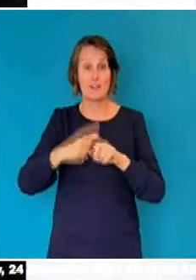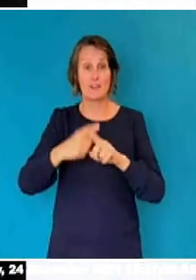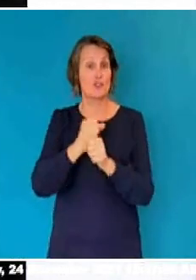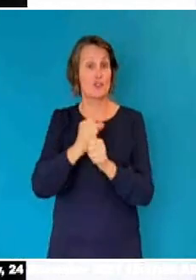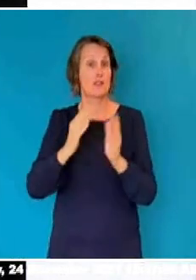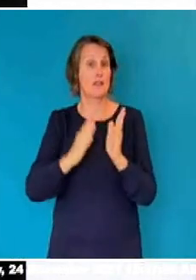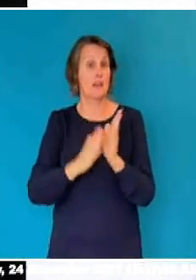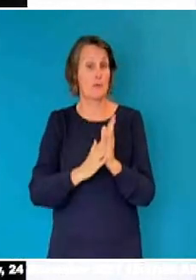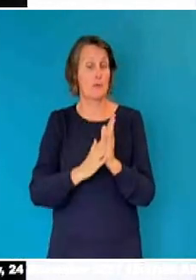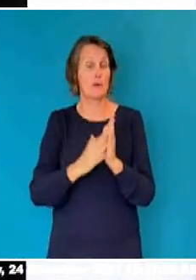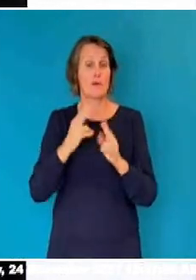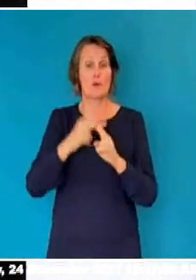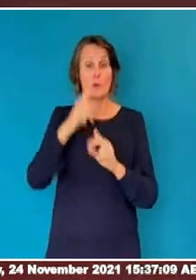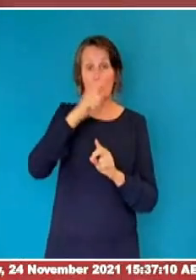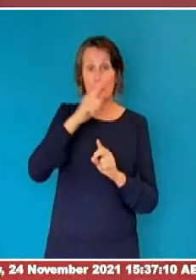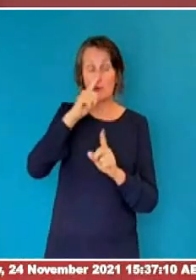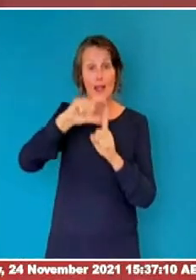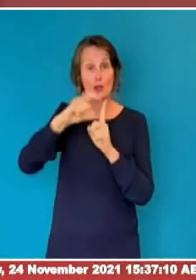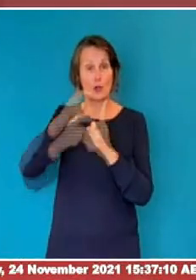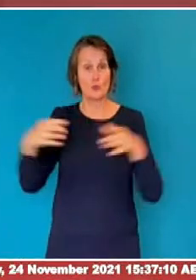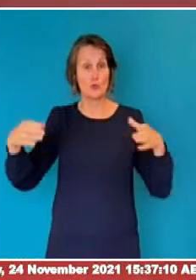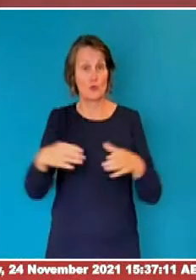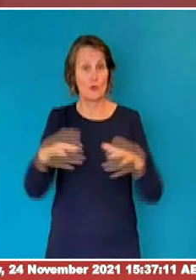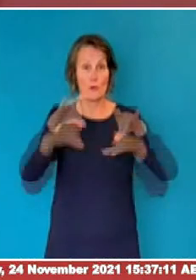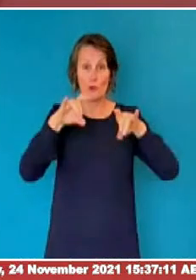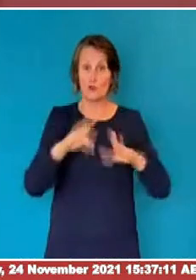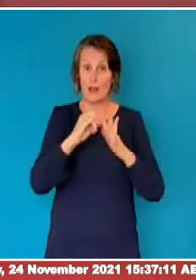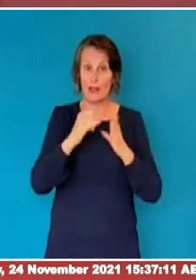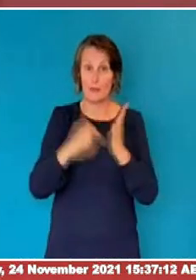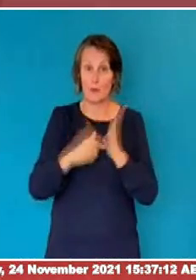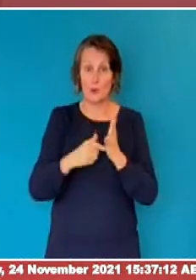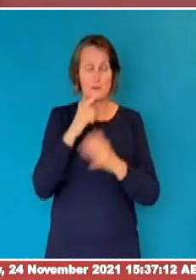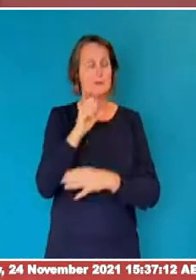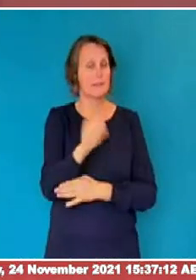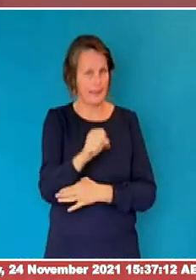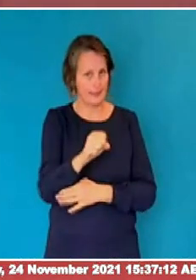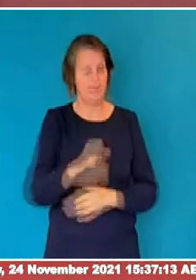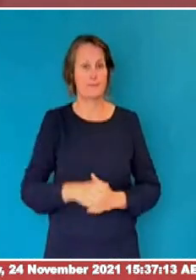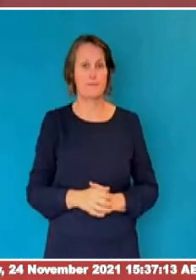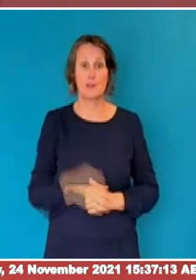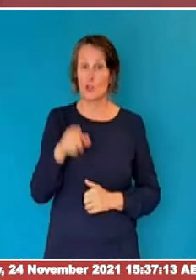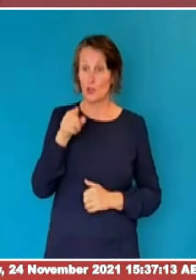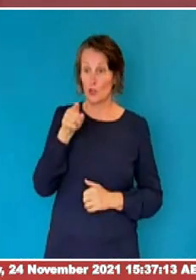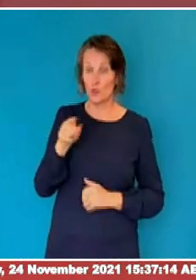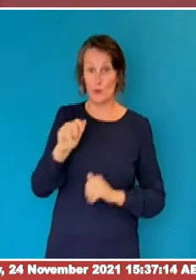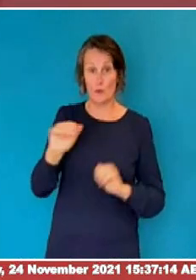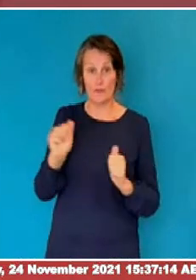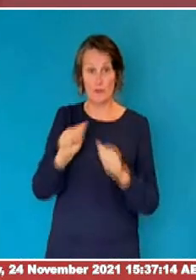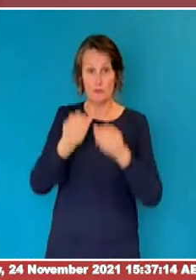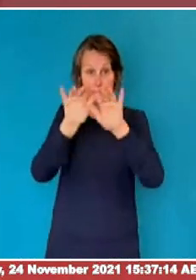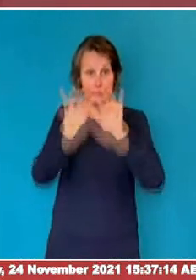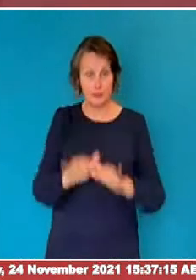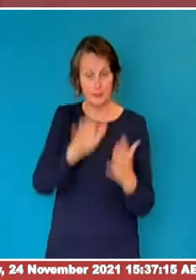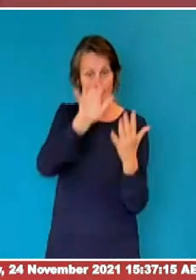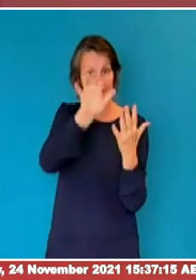Australia Post? MS DAVIES: Correct. You have prepared a statement for this Royal Commission?